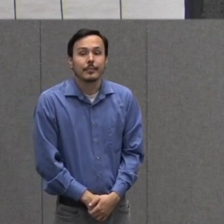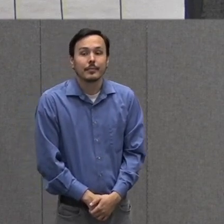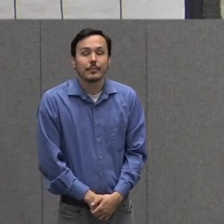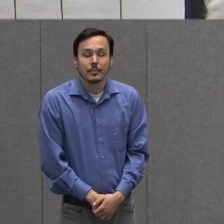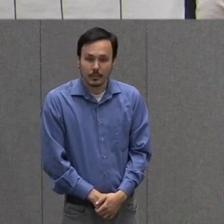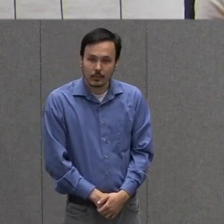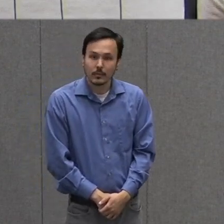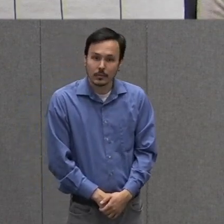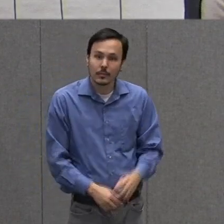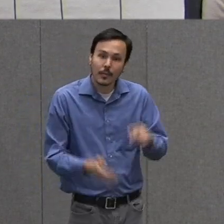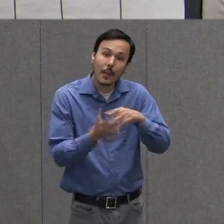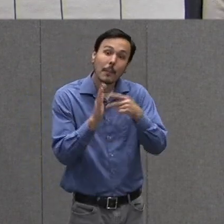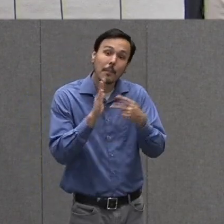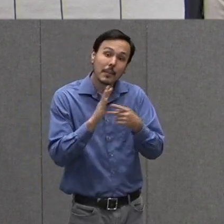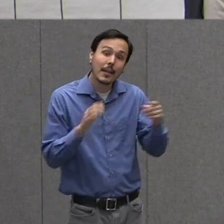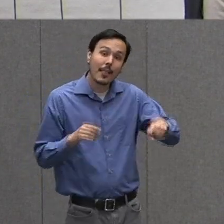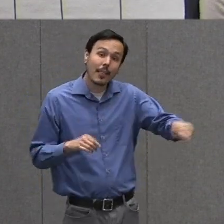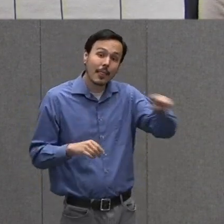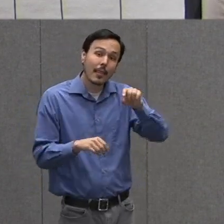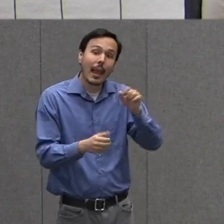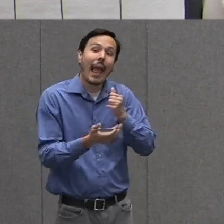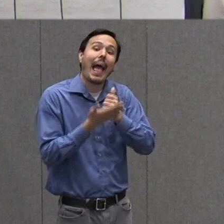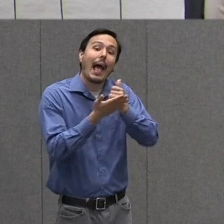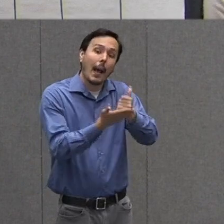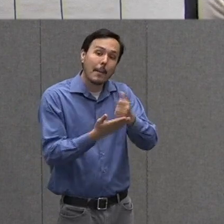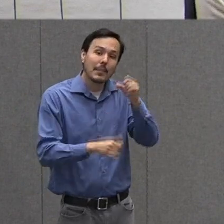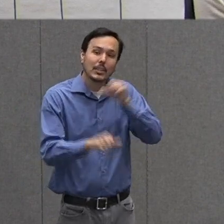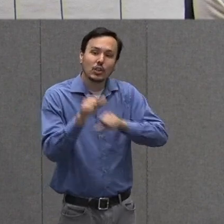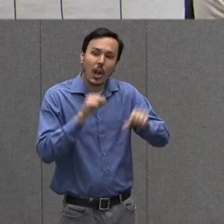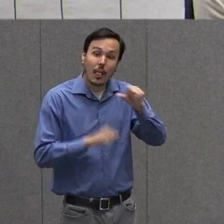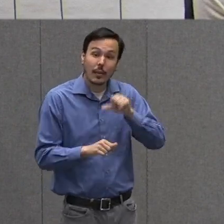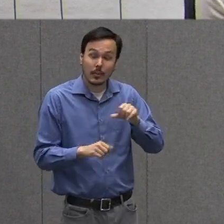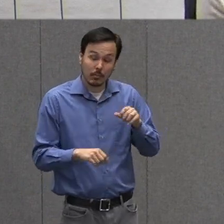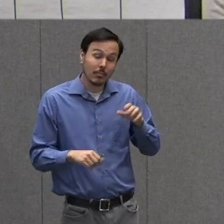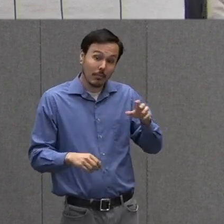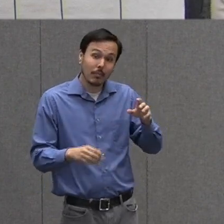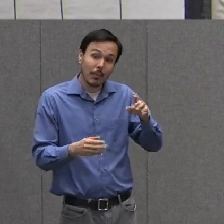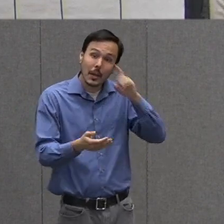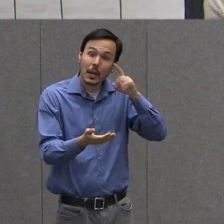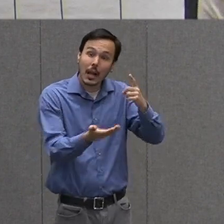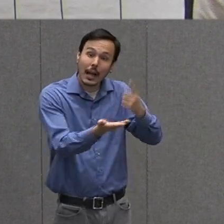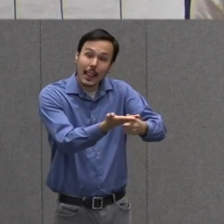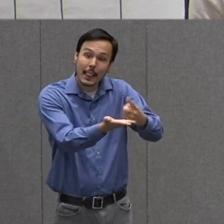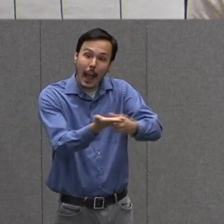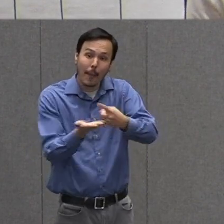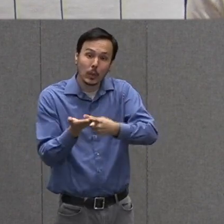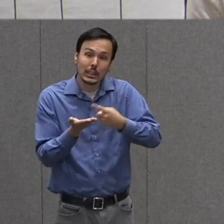They help each other. That's what collaborative means, that they help each other.